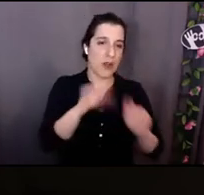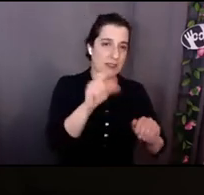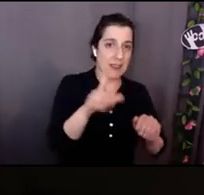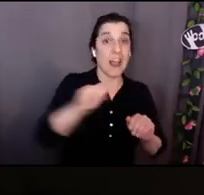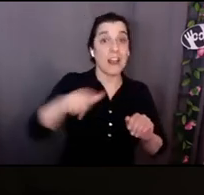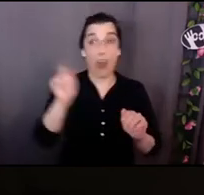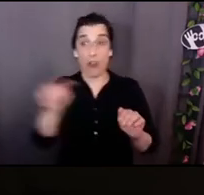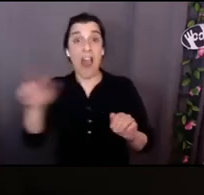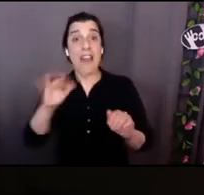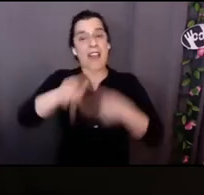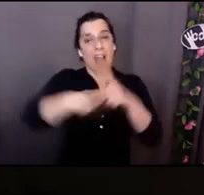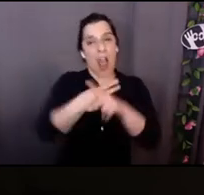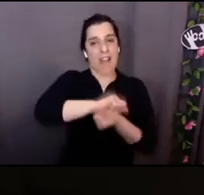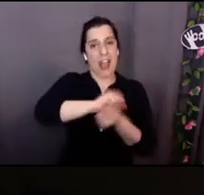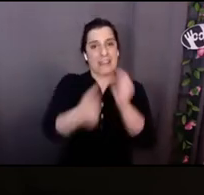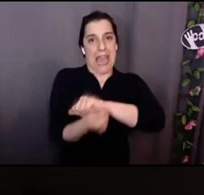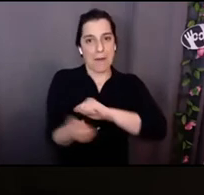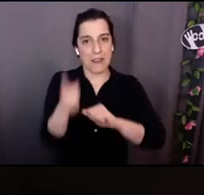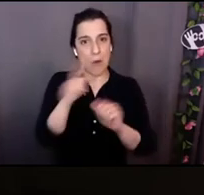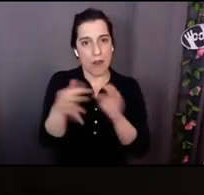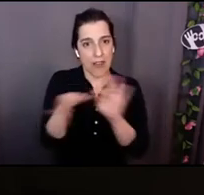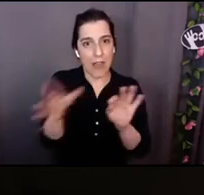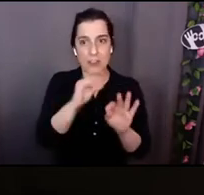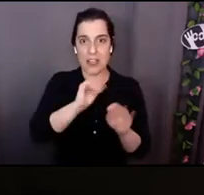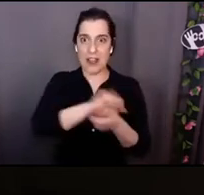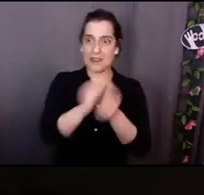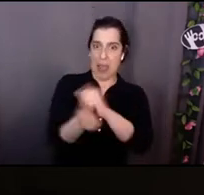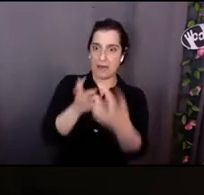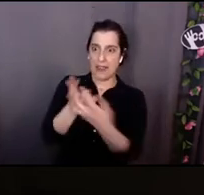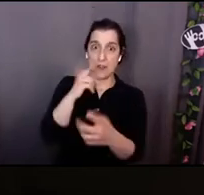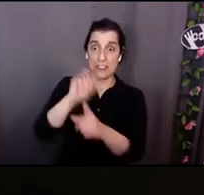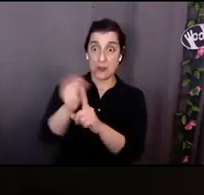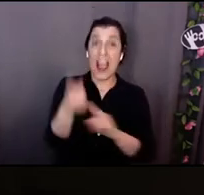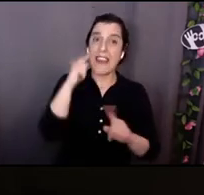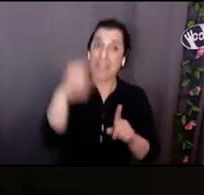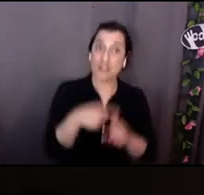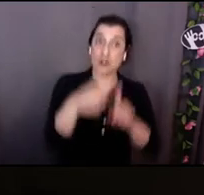It's very unique to disabled people. Um, my friend mentor Sarah Hendron talks about this, uh,